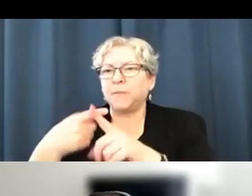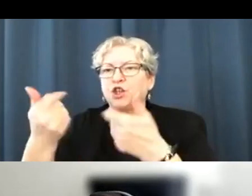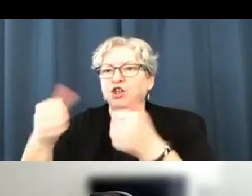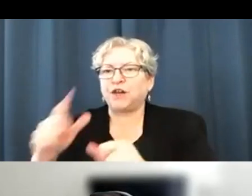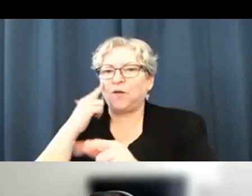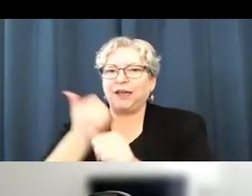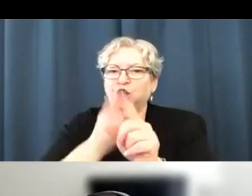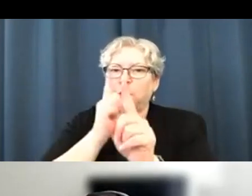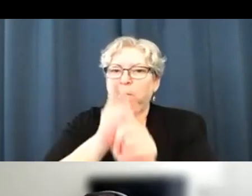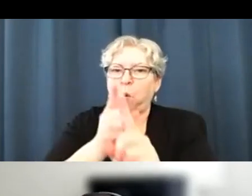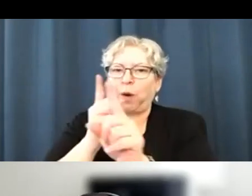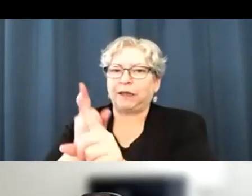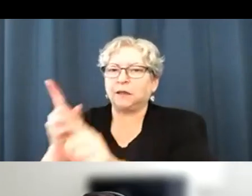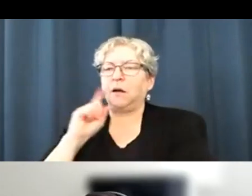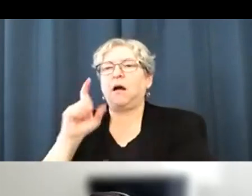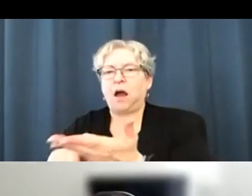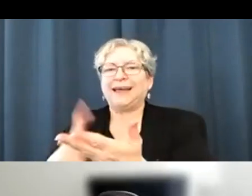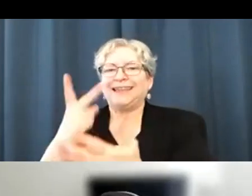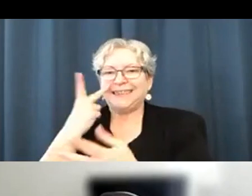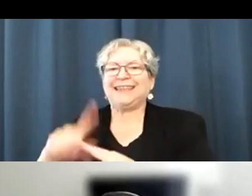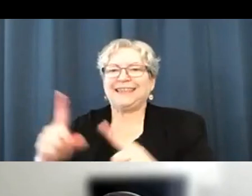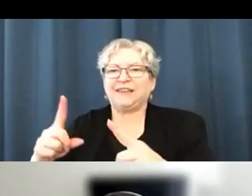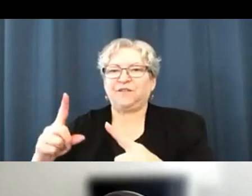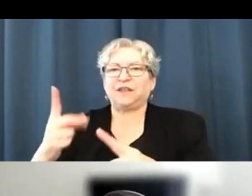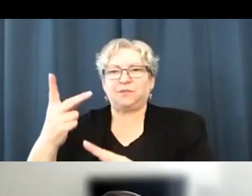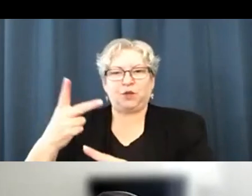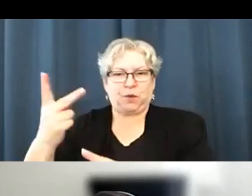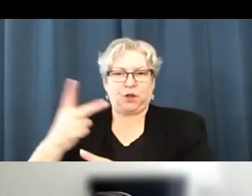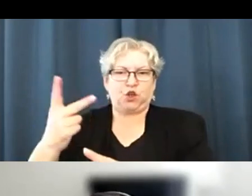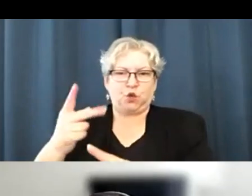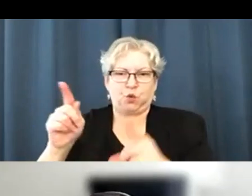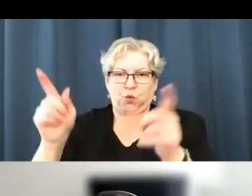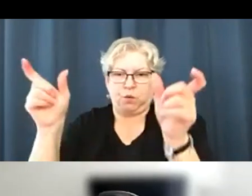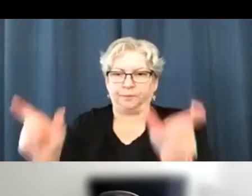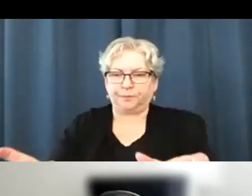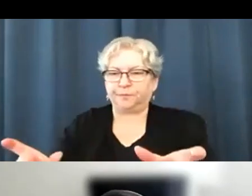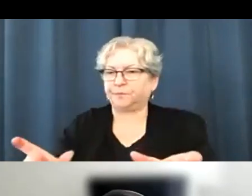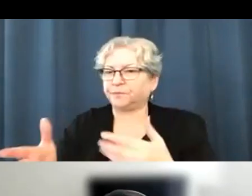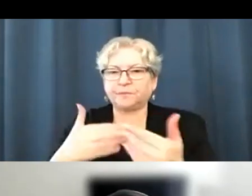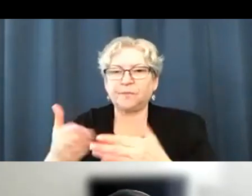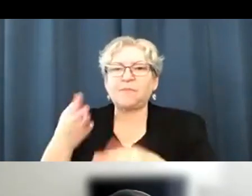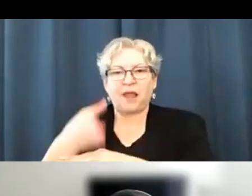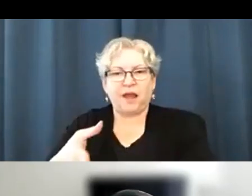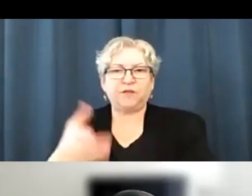And you can definitely tell the difference between each of these lines, even after you remove the color information from it.